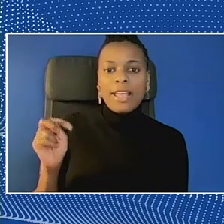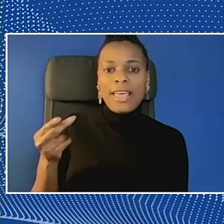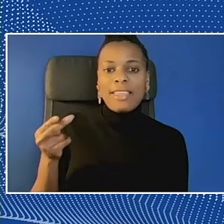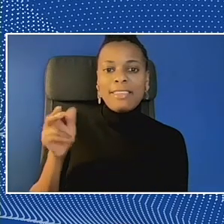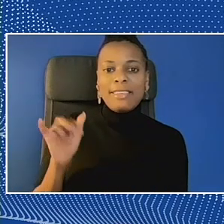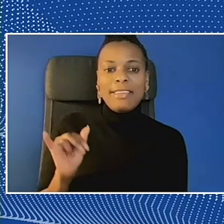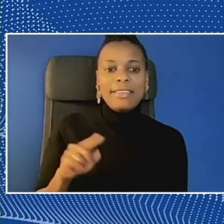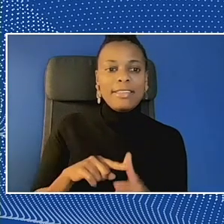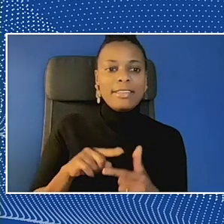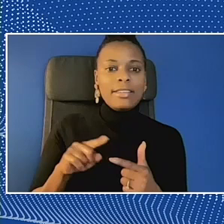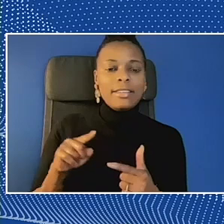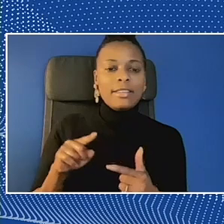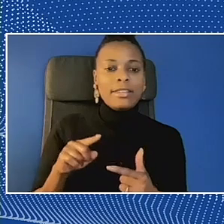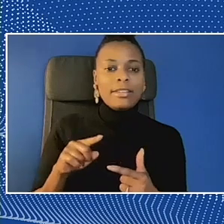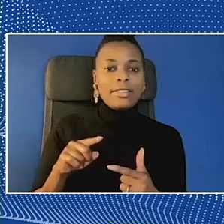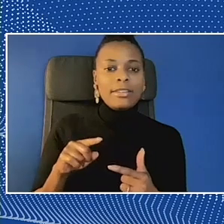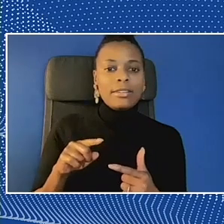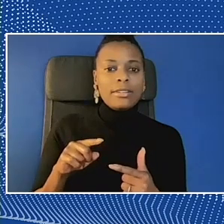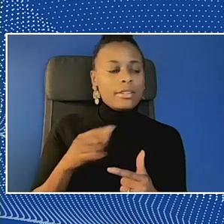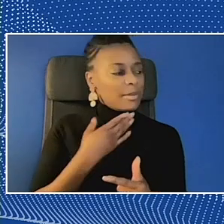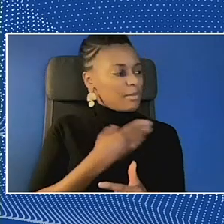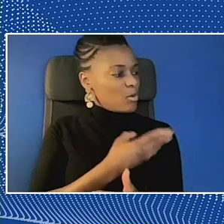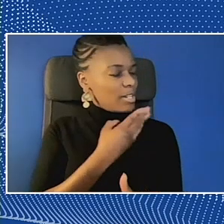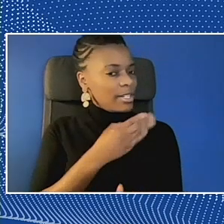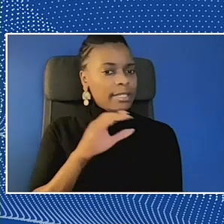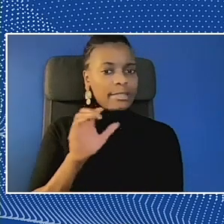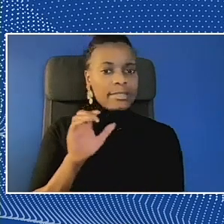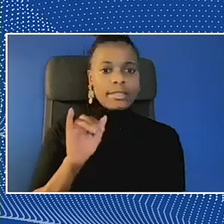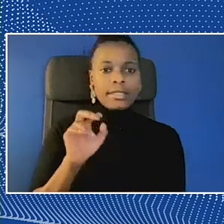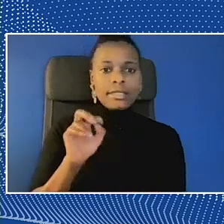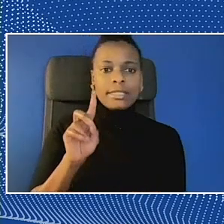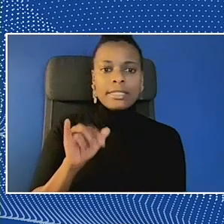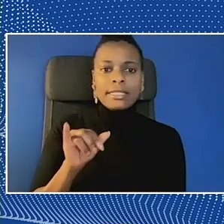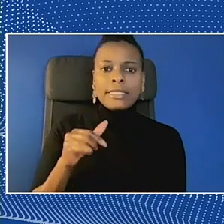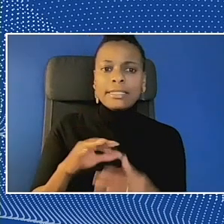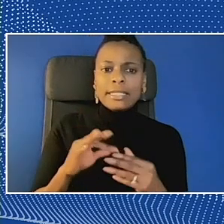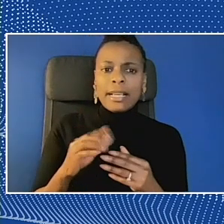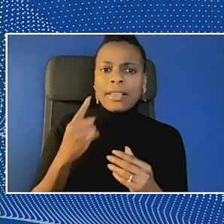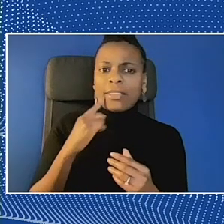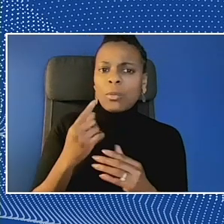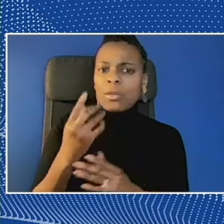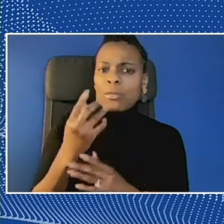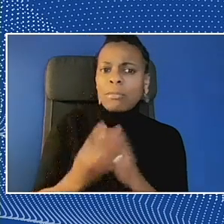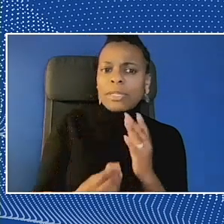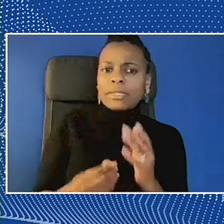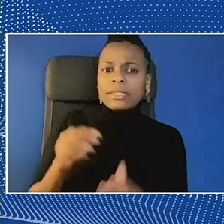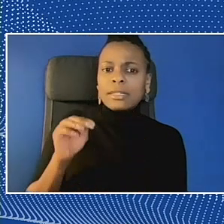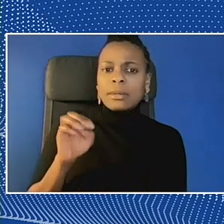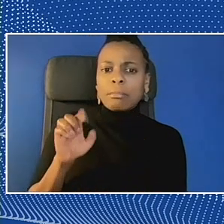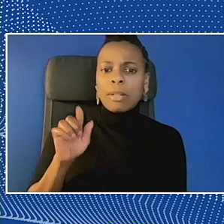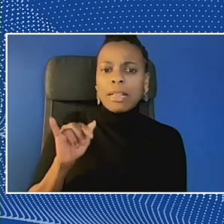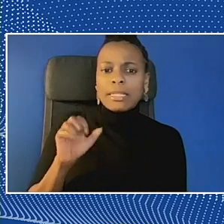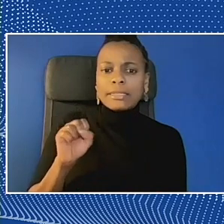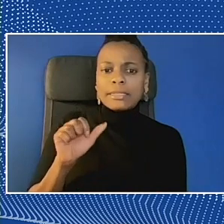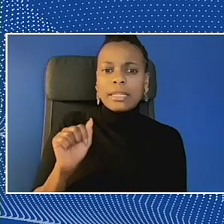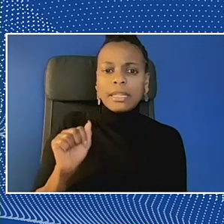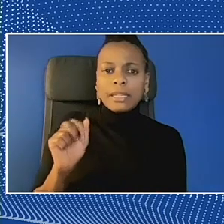Brady. I think we inadvertently missed Melissa Kunes. Oh, I apologize. Sorry. Melissa.